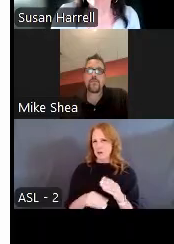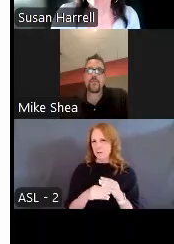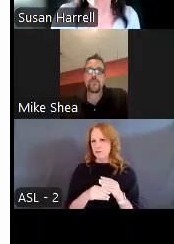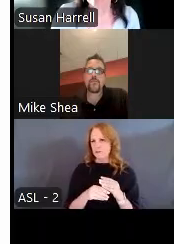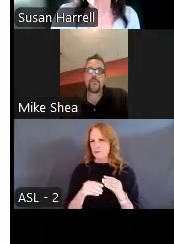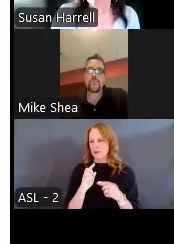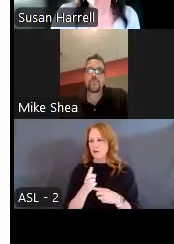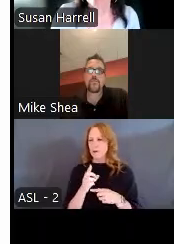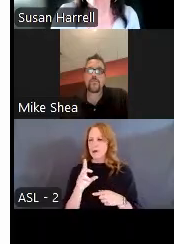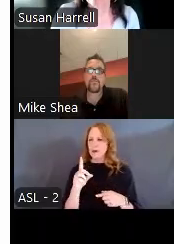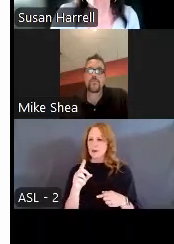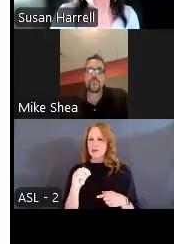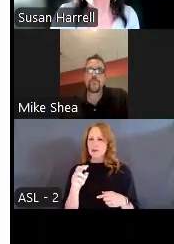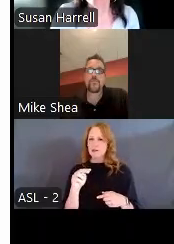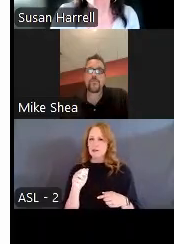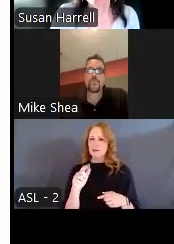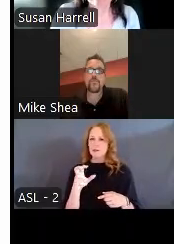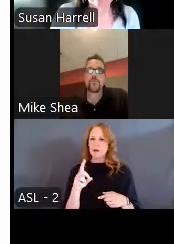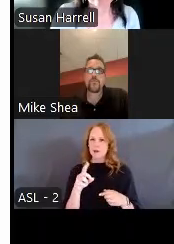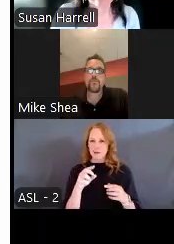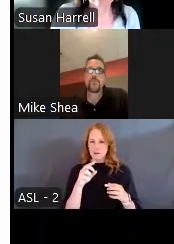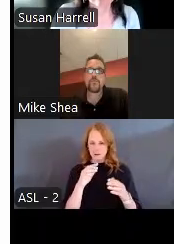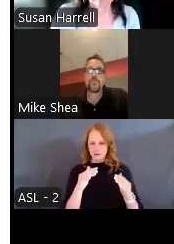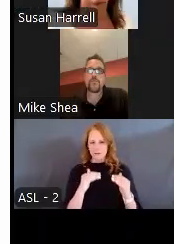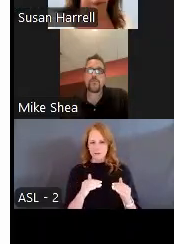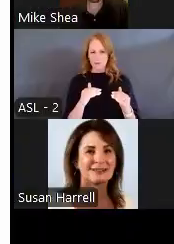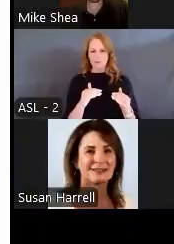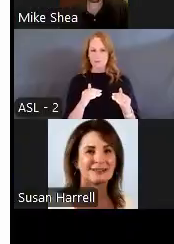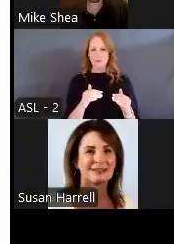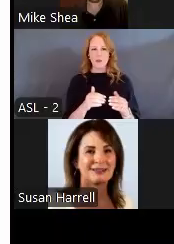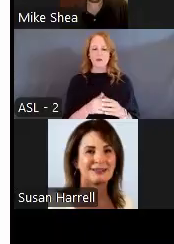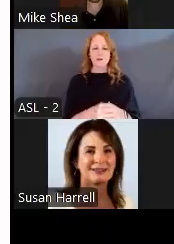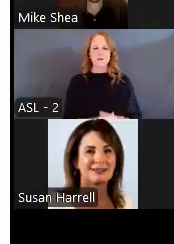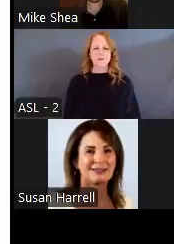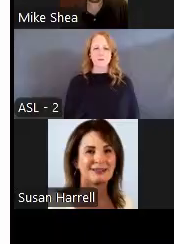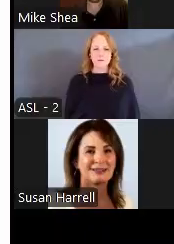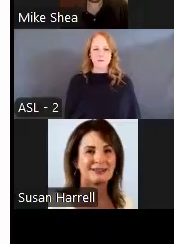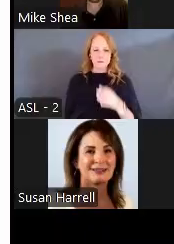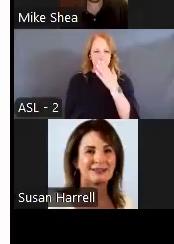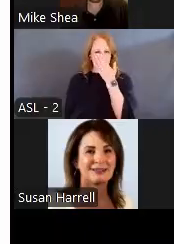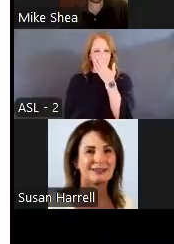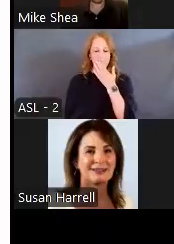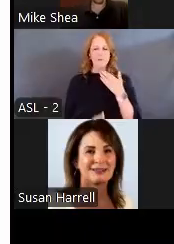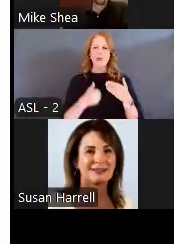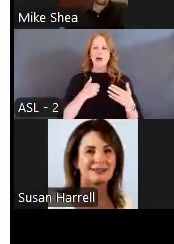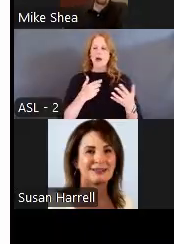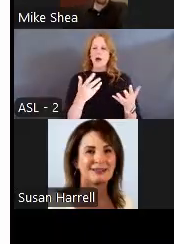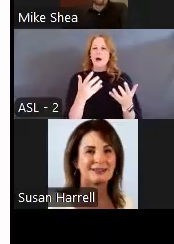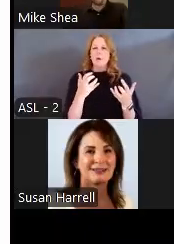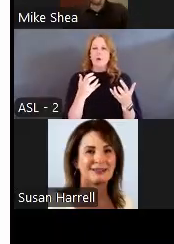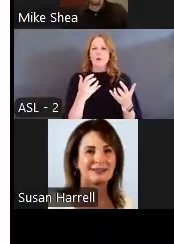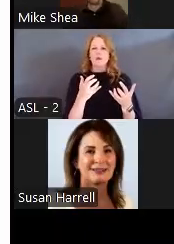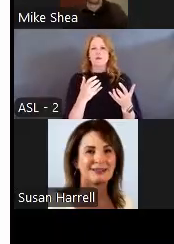if you can move us along to the next slide. All right. I just want to say um a huge thank you to